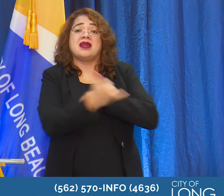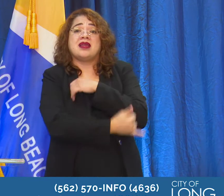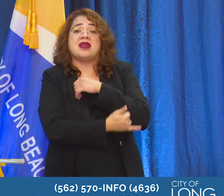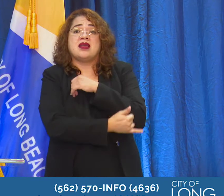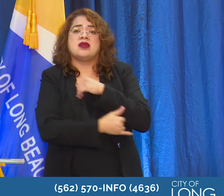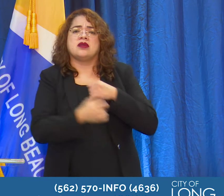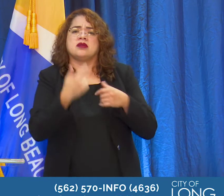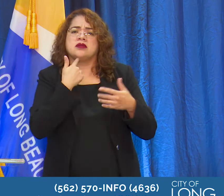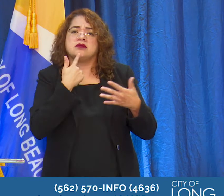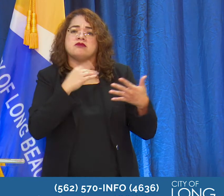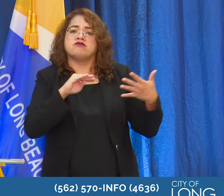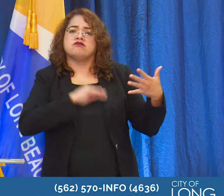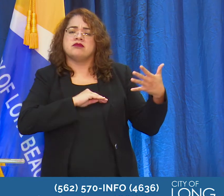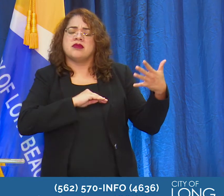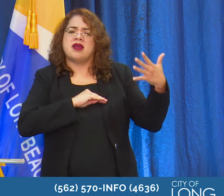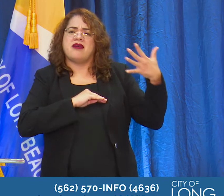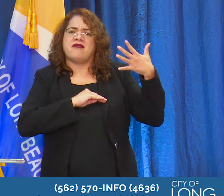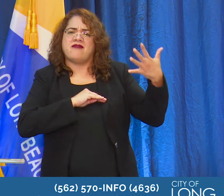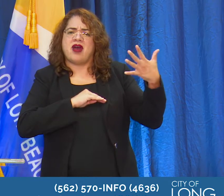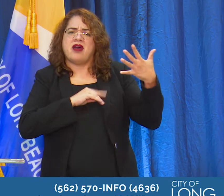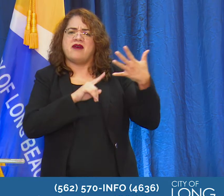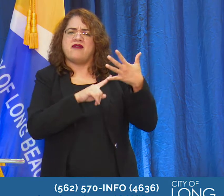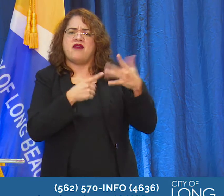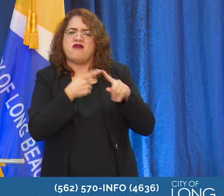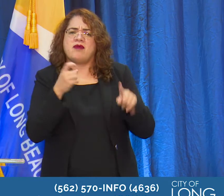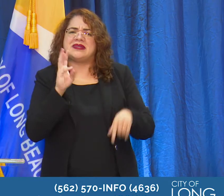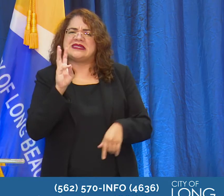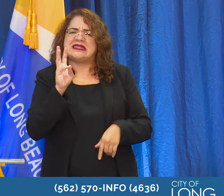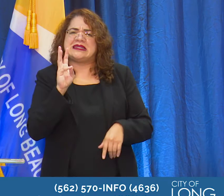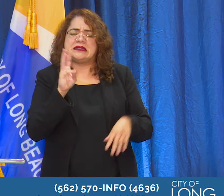indicators. I'm just curious, what happens if LA County meets the